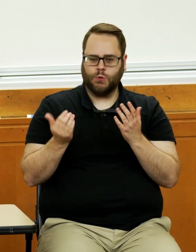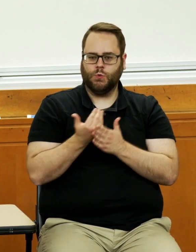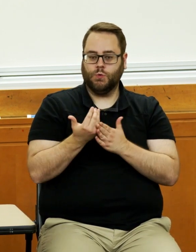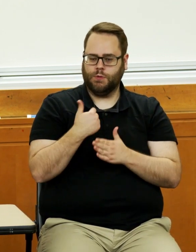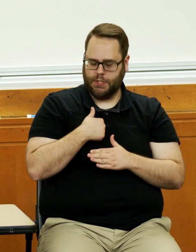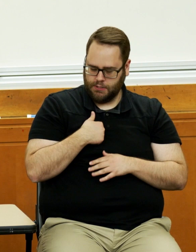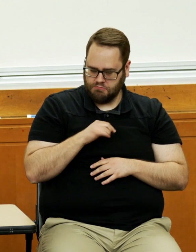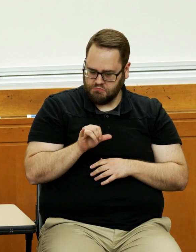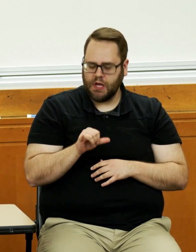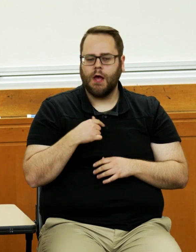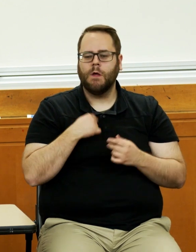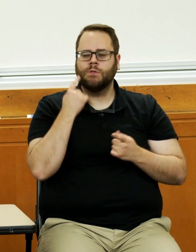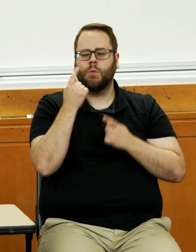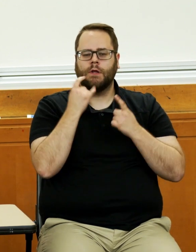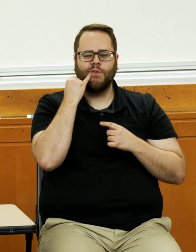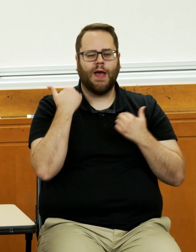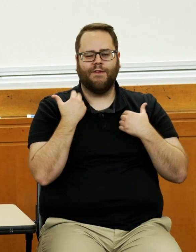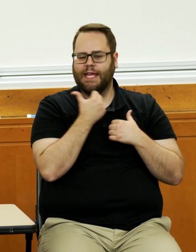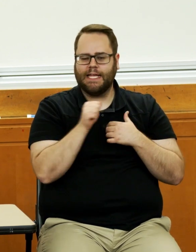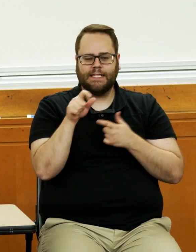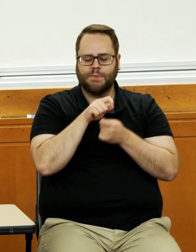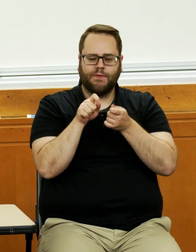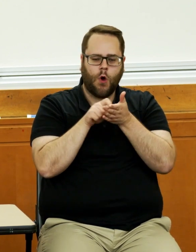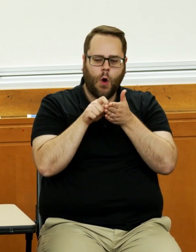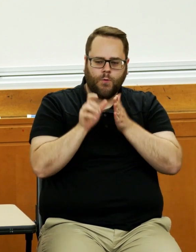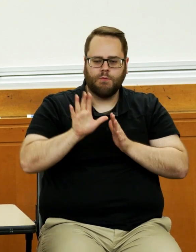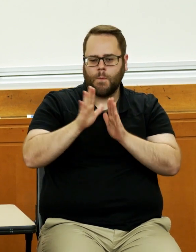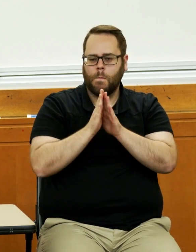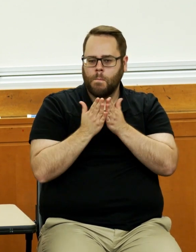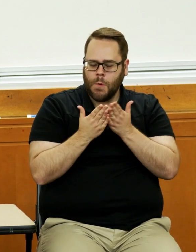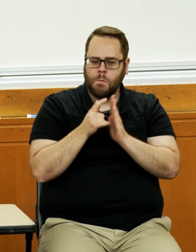if you have like any specific works or authors that you recommend that touch over